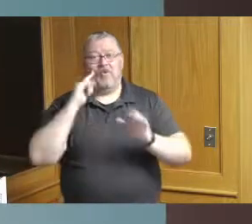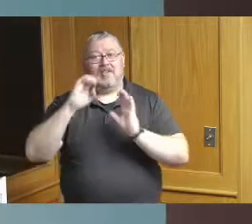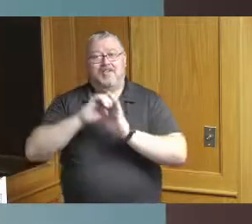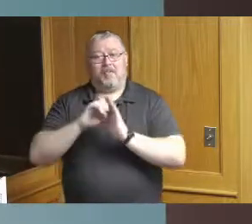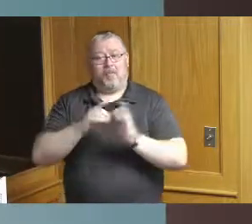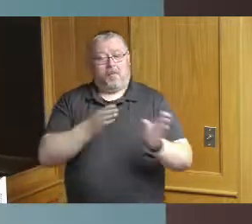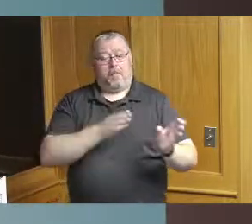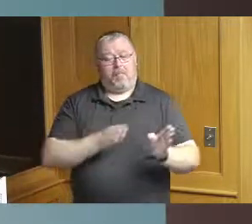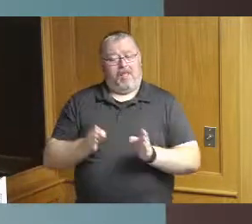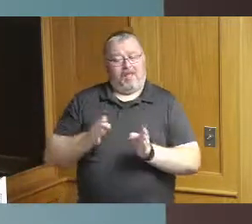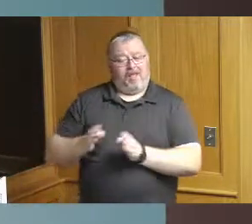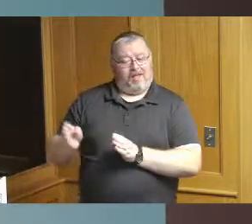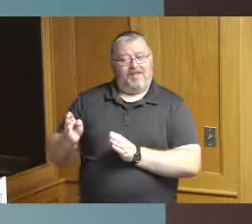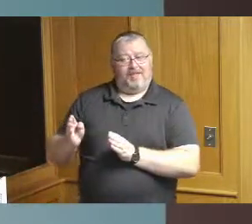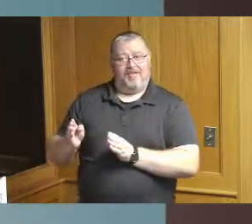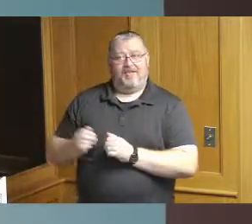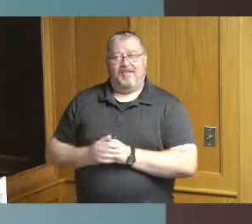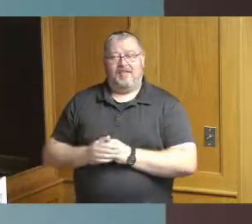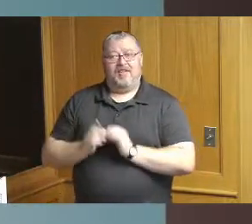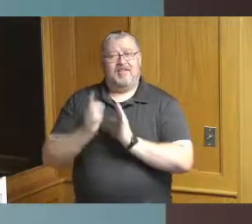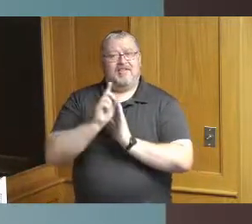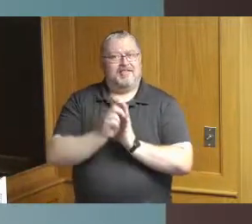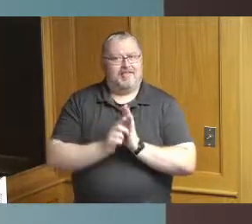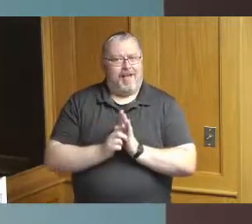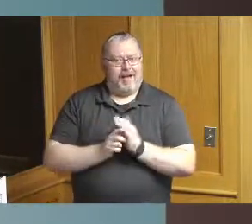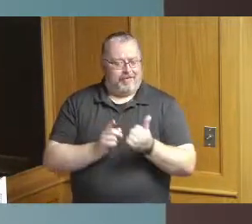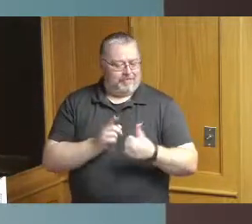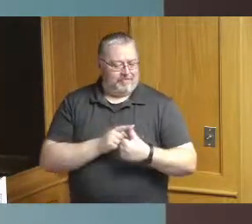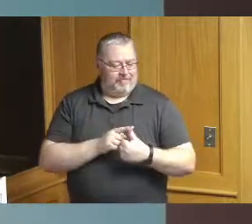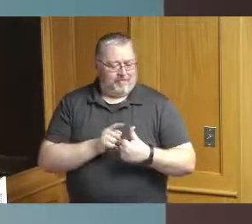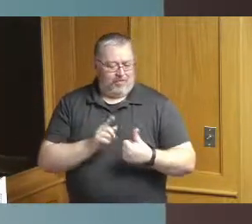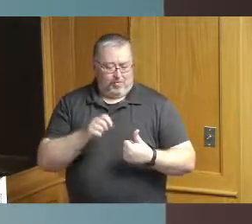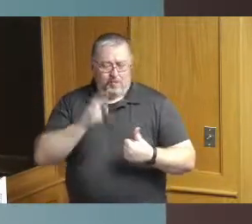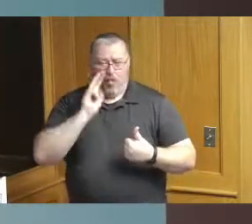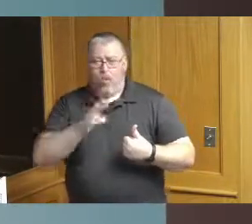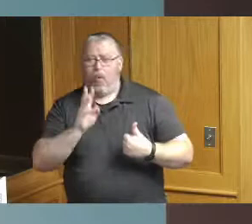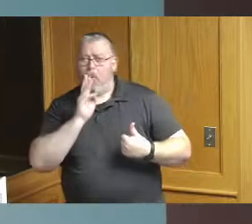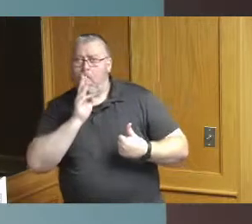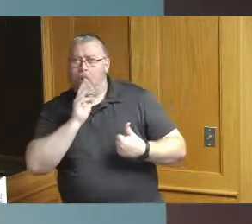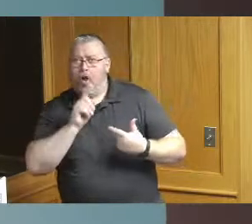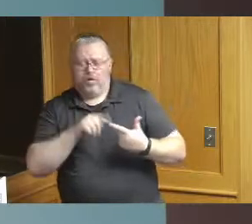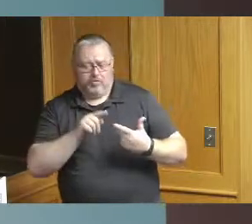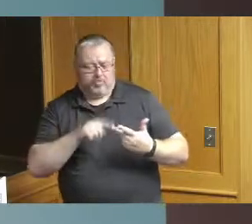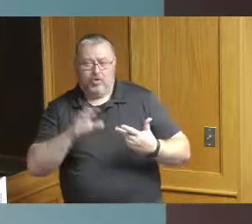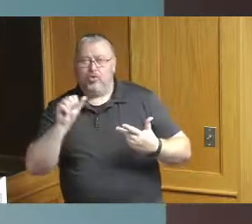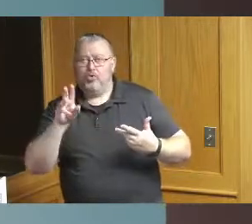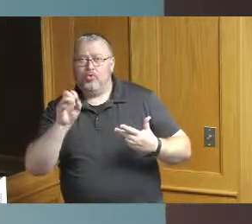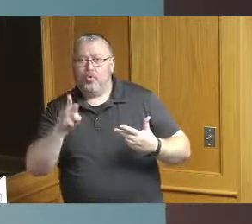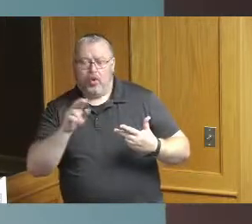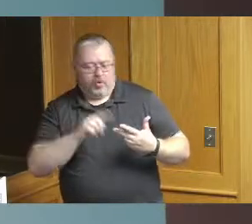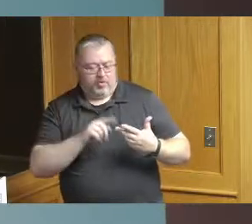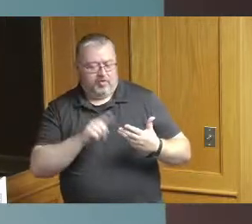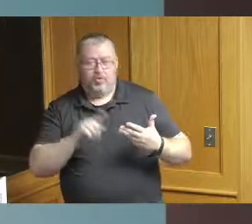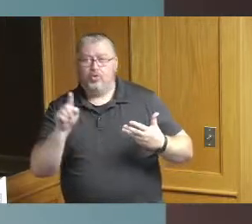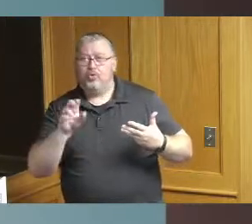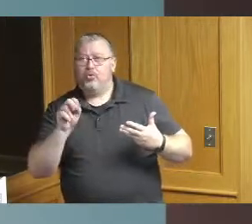approve a design you know he has to look at water he has to look at sewer yes look at the zoning so